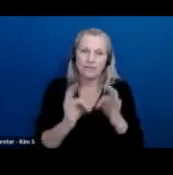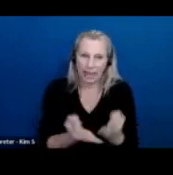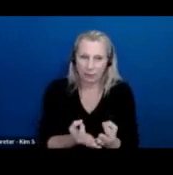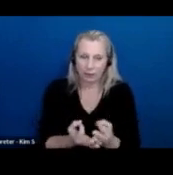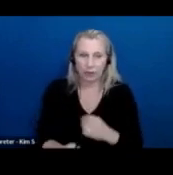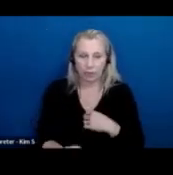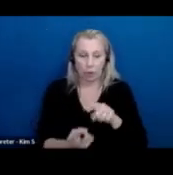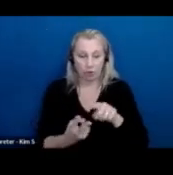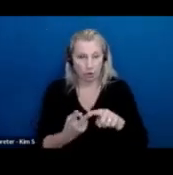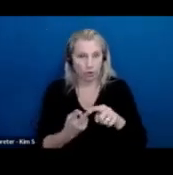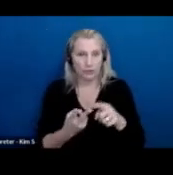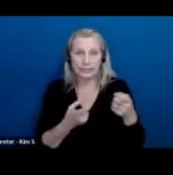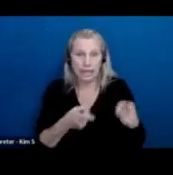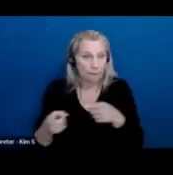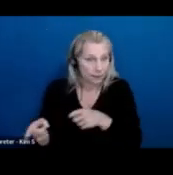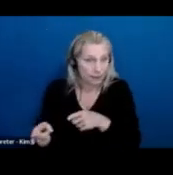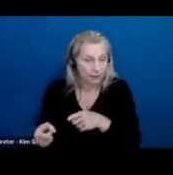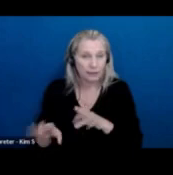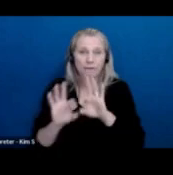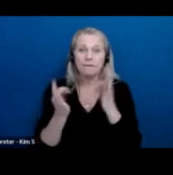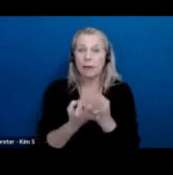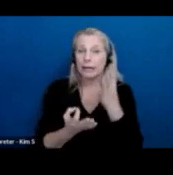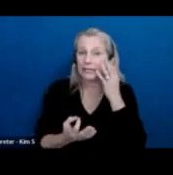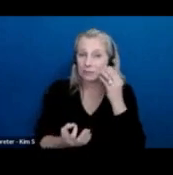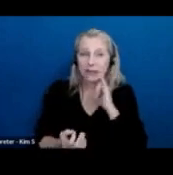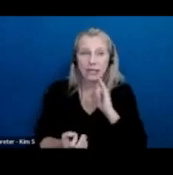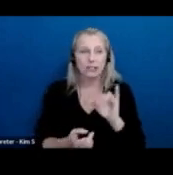what the family actually experiences is cultural dignity.